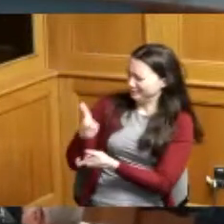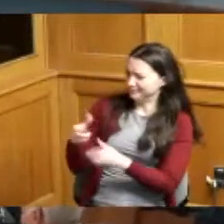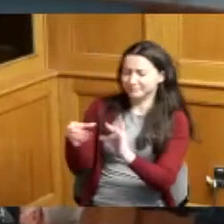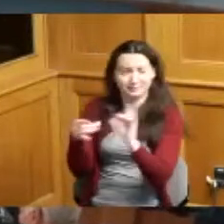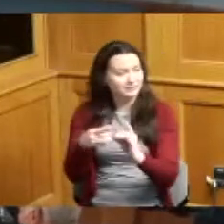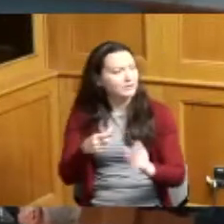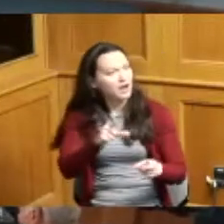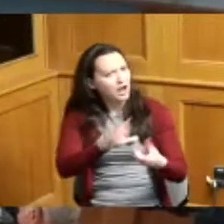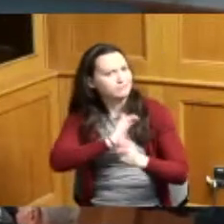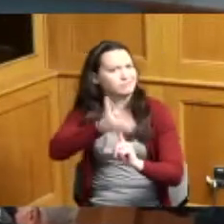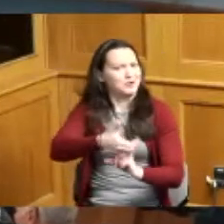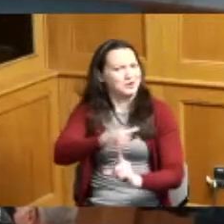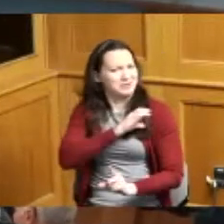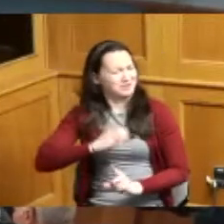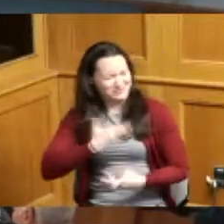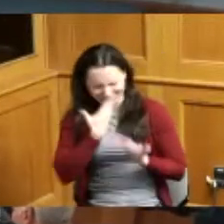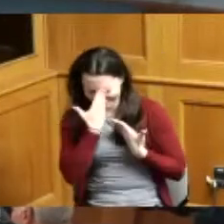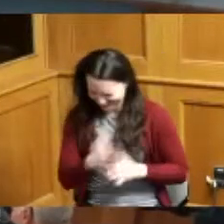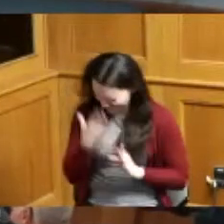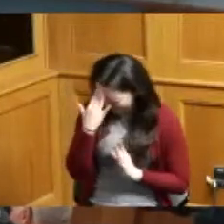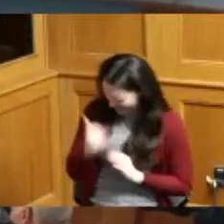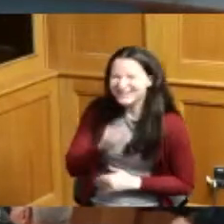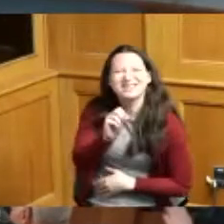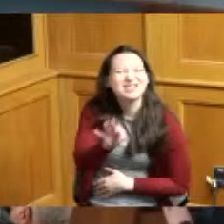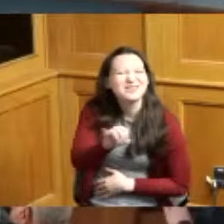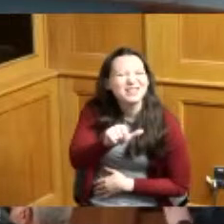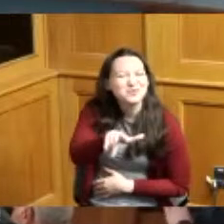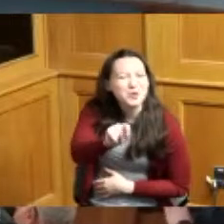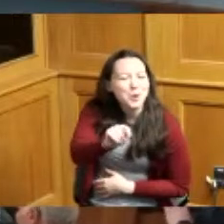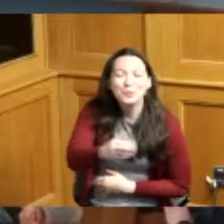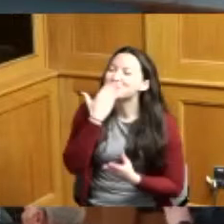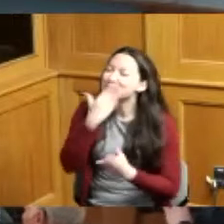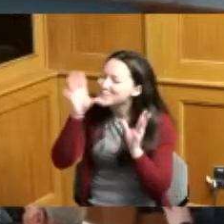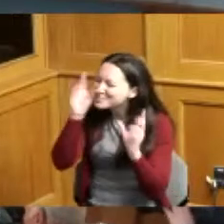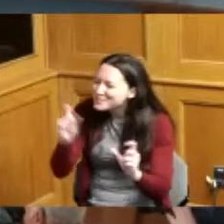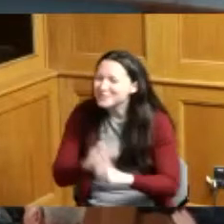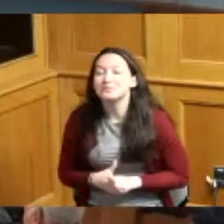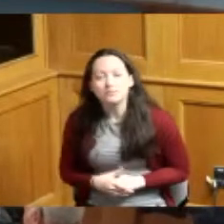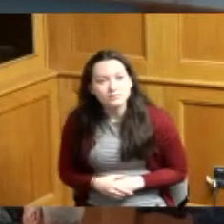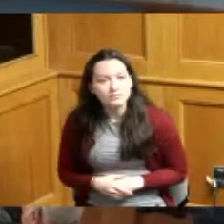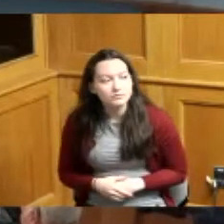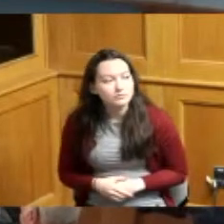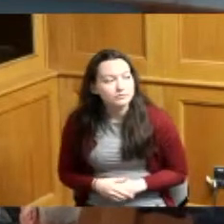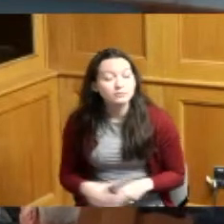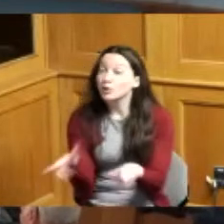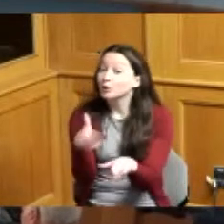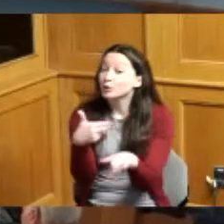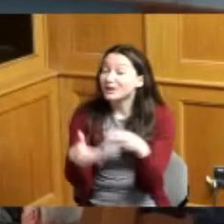Commissioner I don't know why Jeff thank you Madam President um just real quick I do have a buy leave